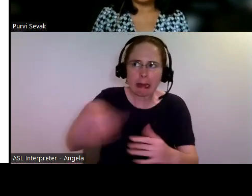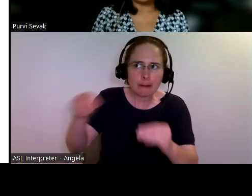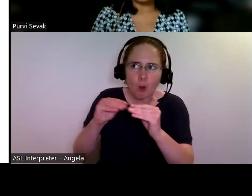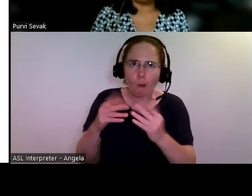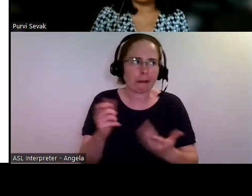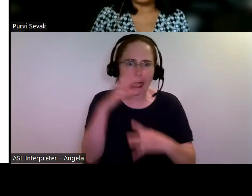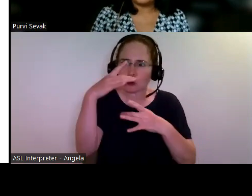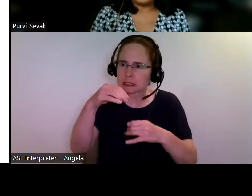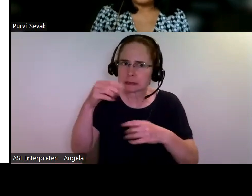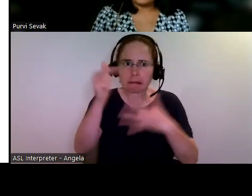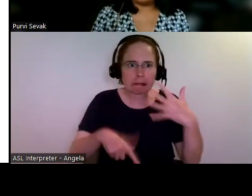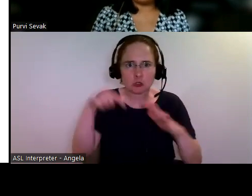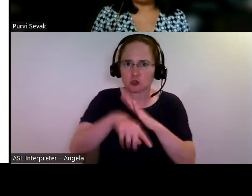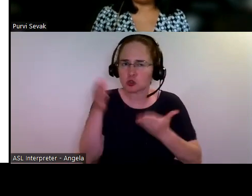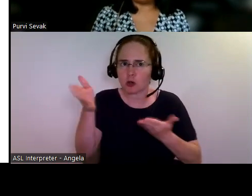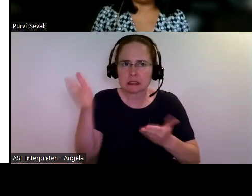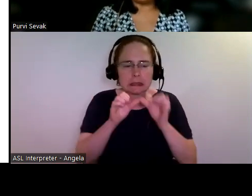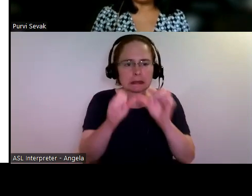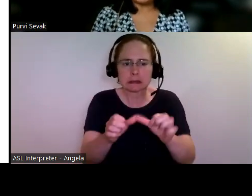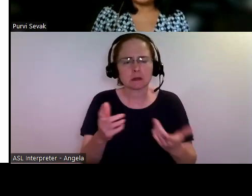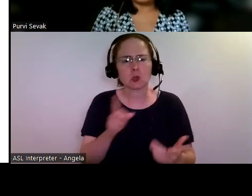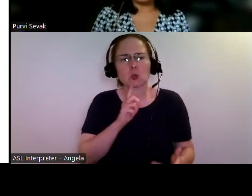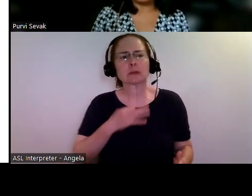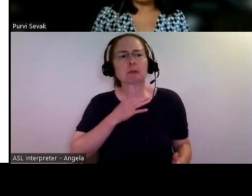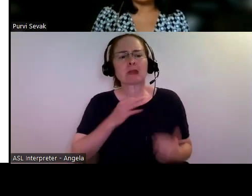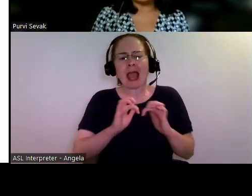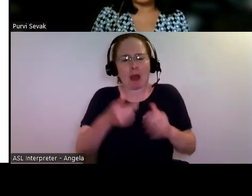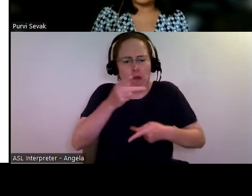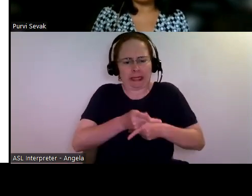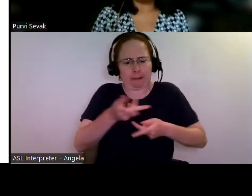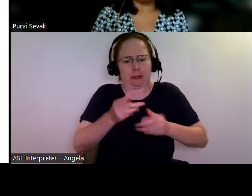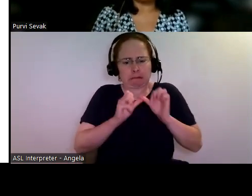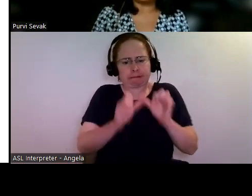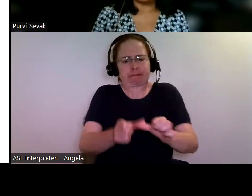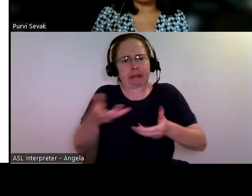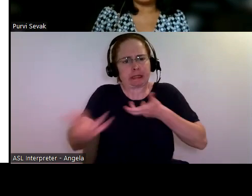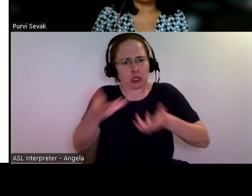interested in learning how, you know, maintaining engagement, how the CILs can maintain engagement